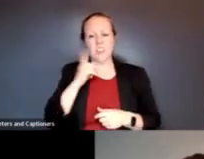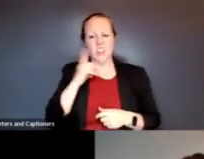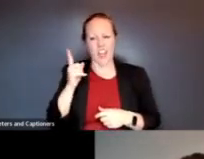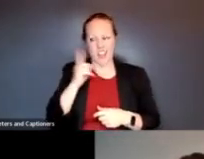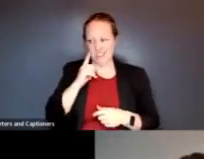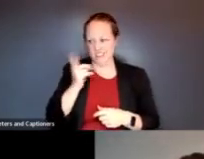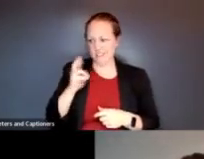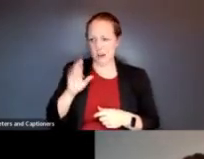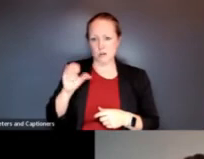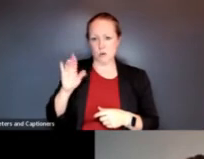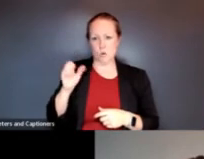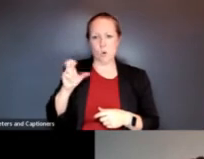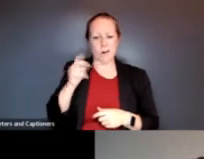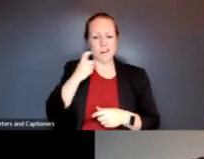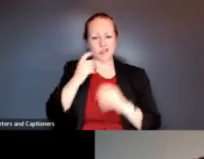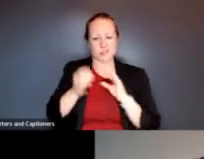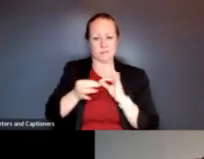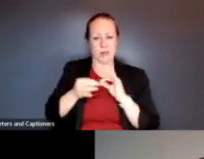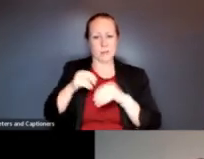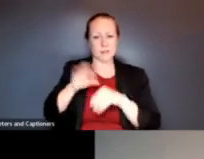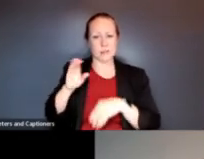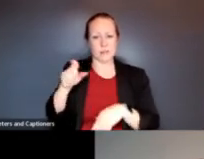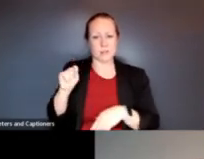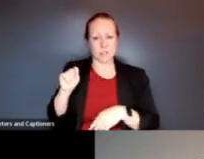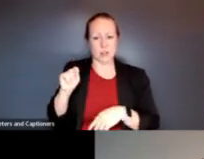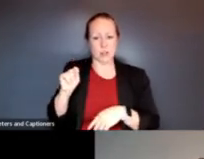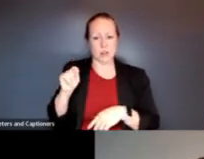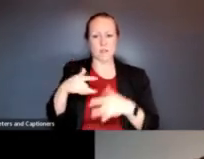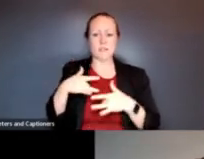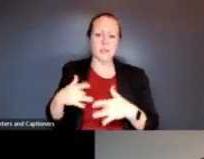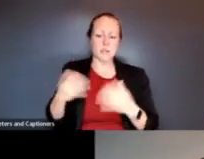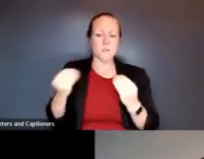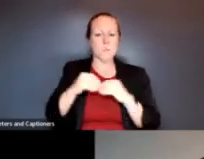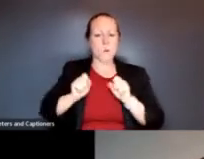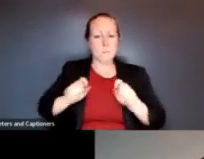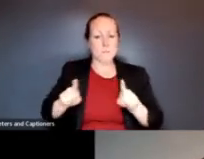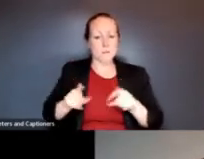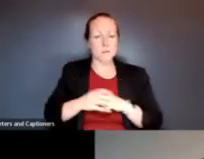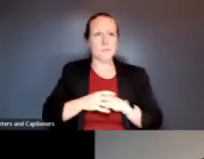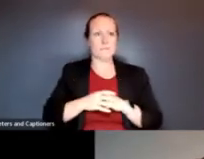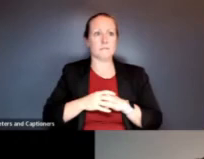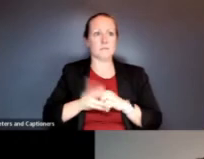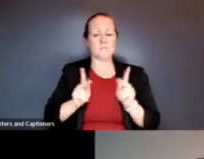nicely put into the chat. You know, they're they tend to be more impulsive. People with traumatic brain injury have